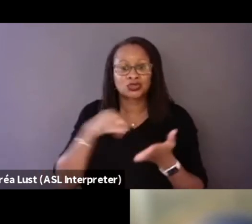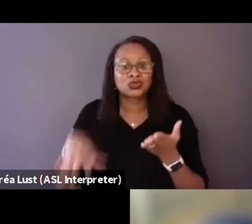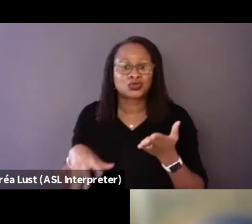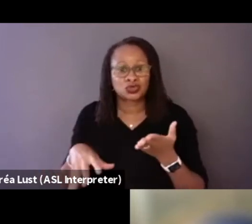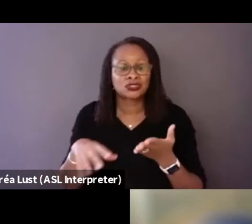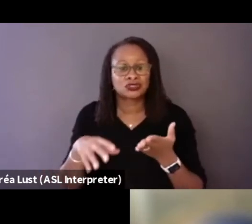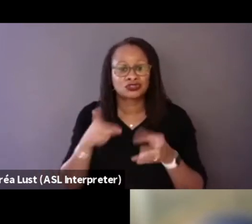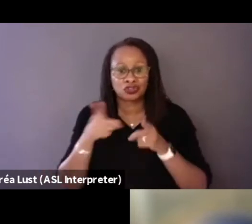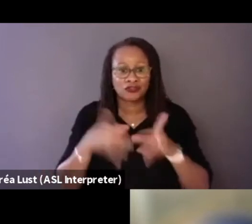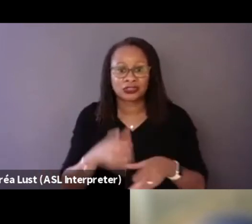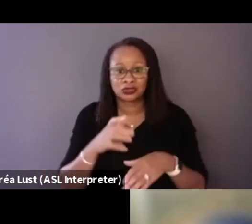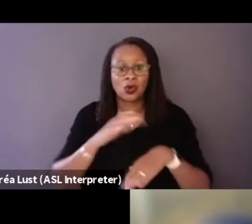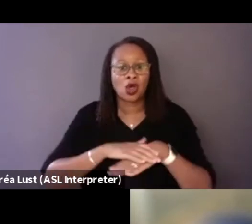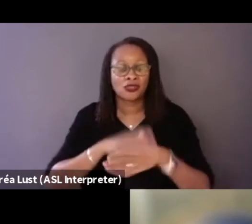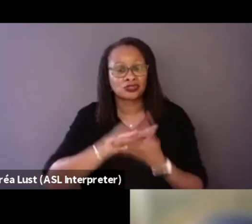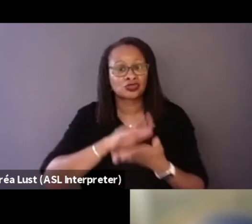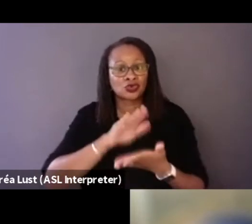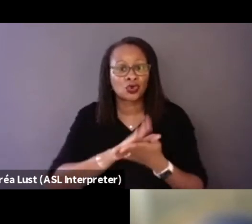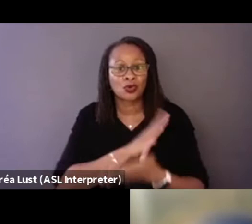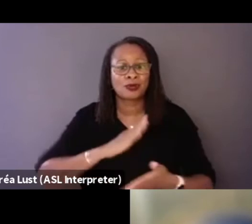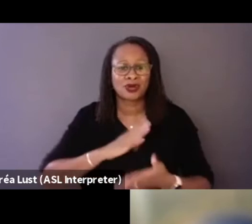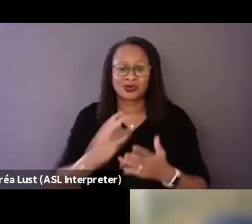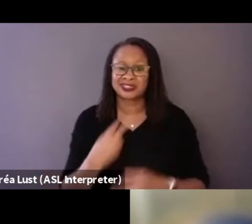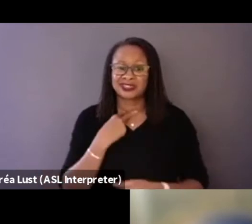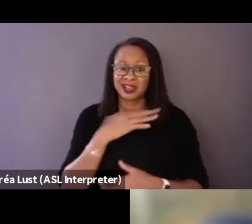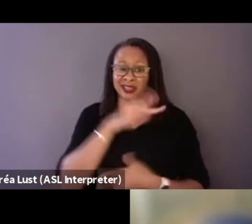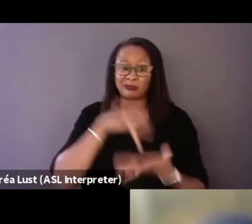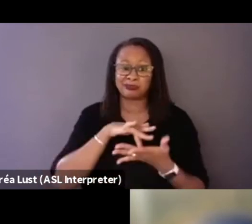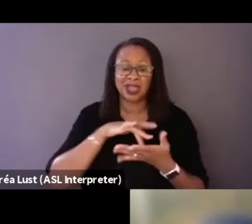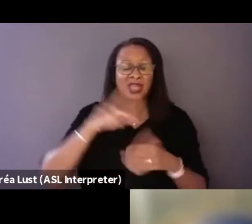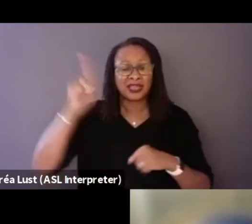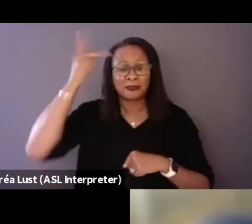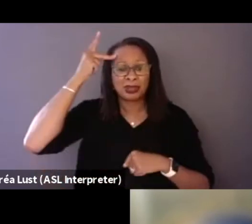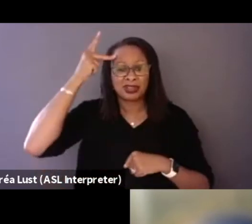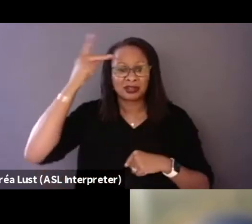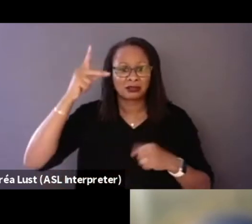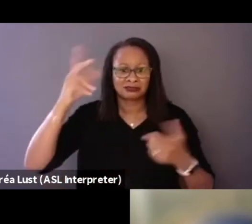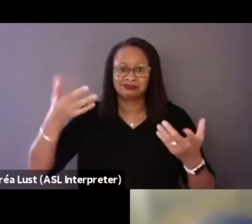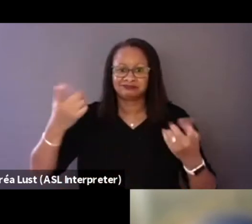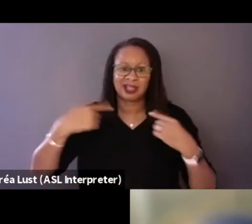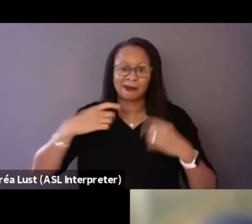who were caught in the maelstrom of a political coming of age for these young people.